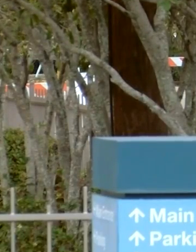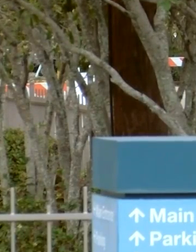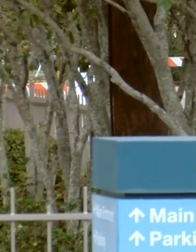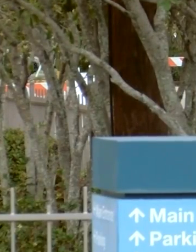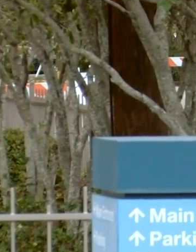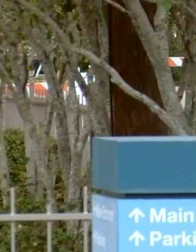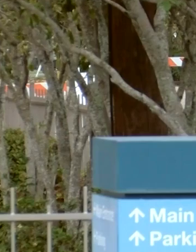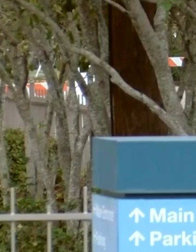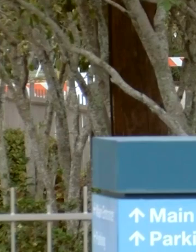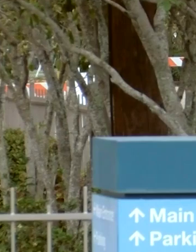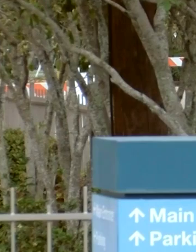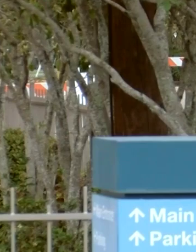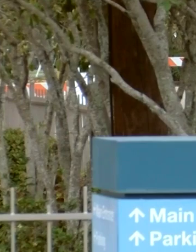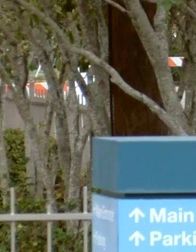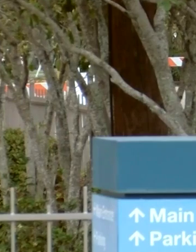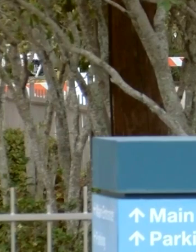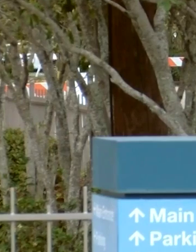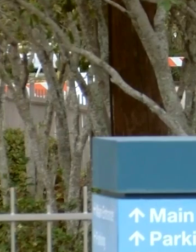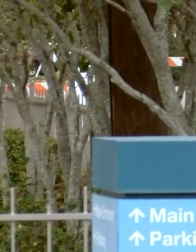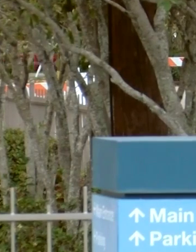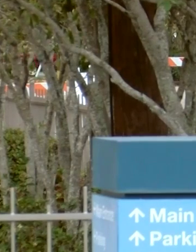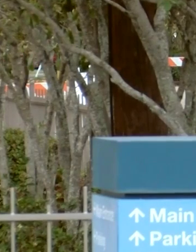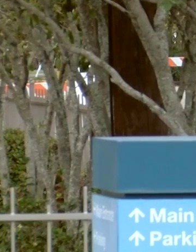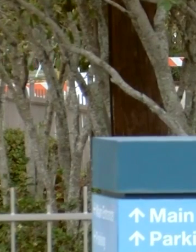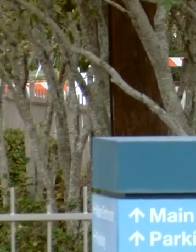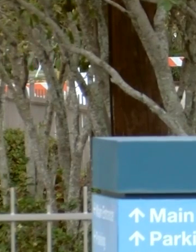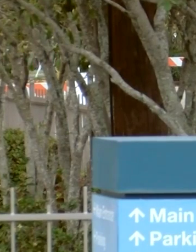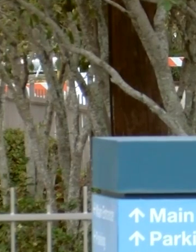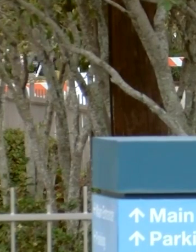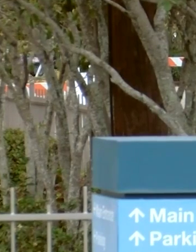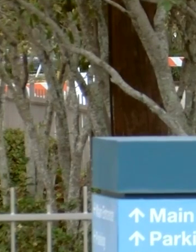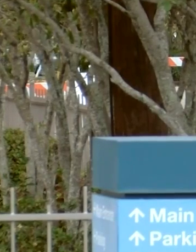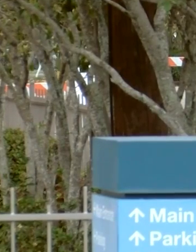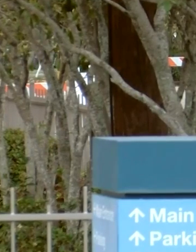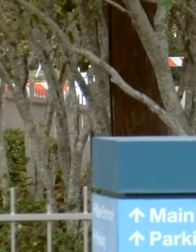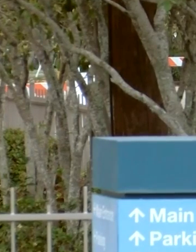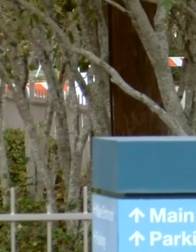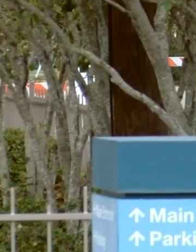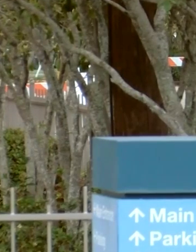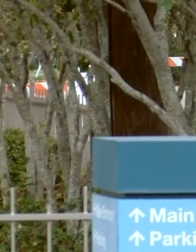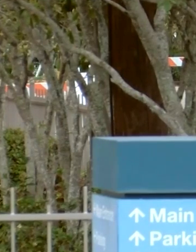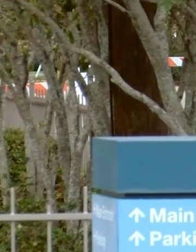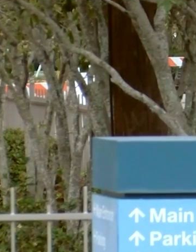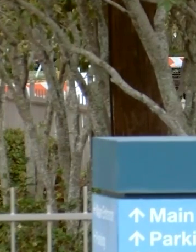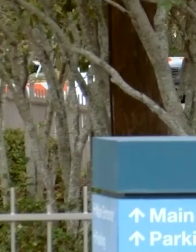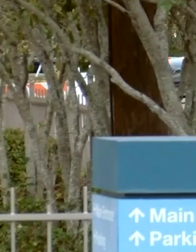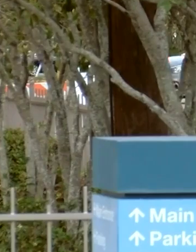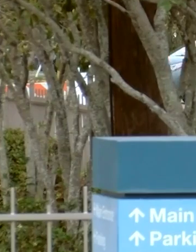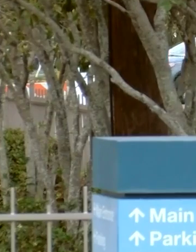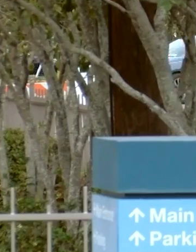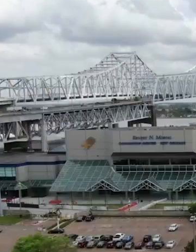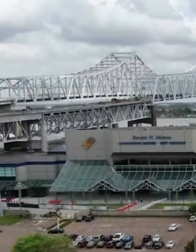we're going to have to solve is the staffing."WHILE THE PLANS focus on proving health care to MORE PEOPLE WITH THE